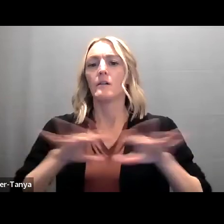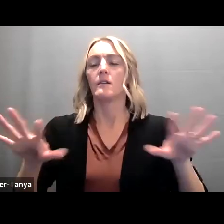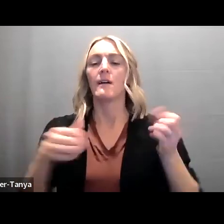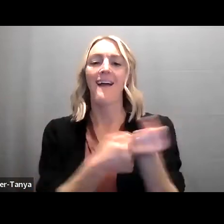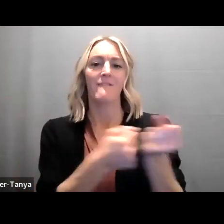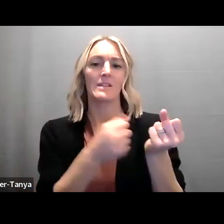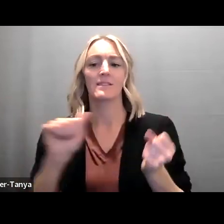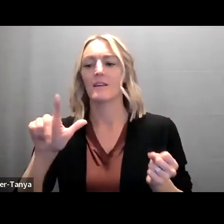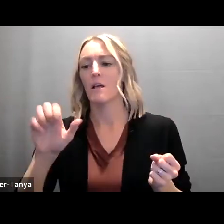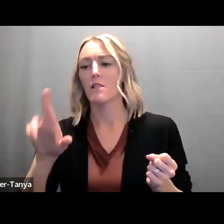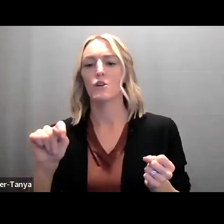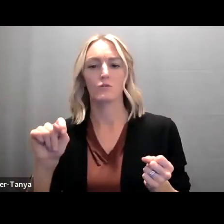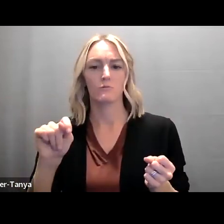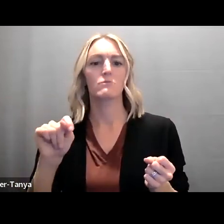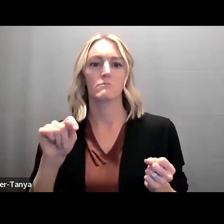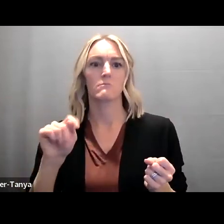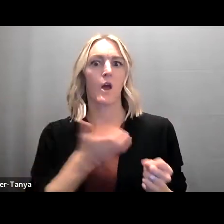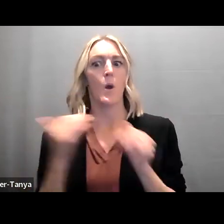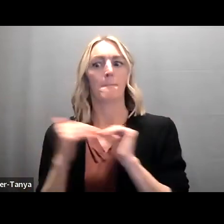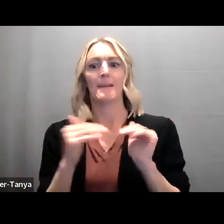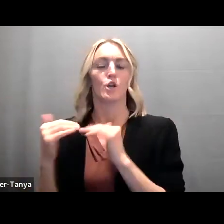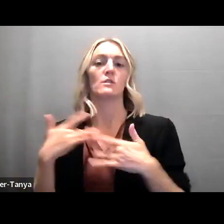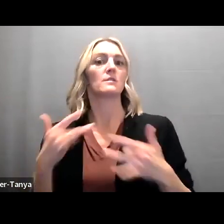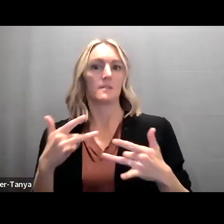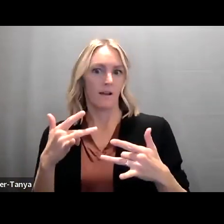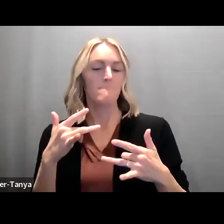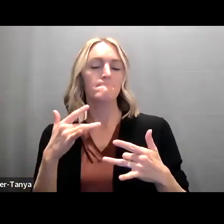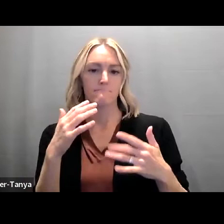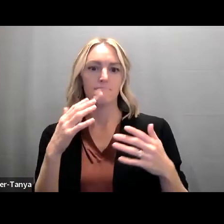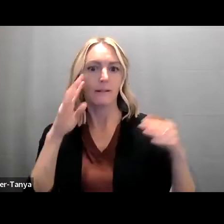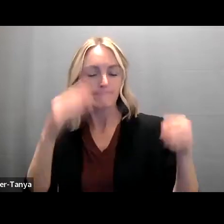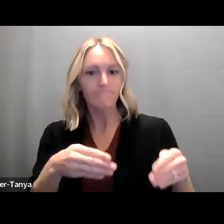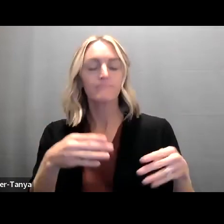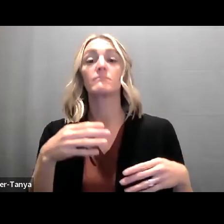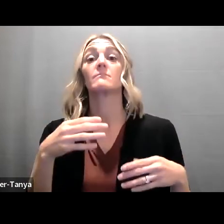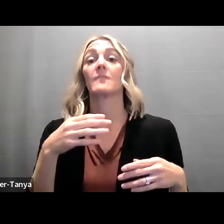Our peer latch on to those and we provide action alerts.